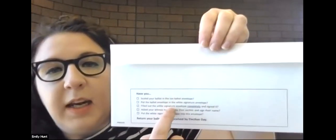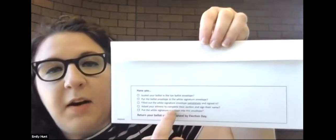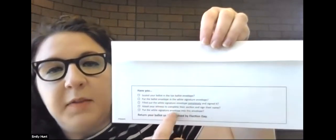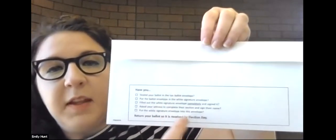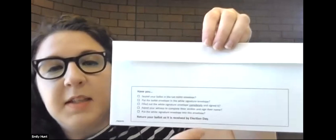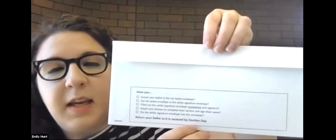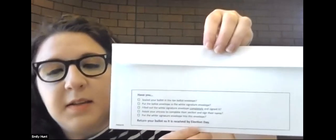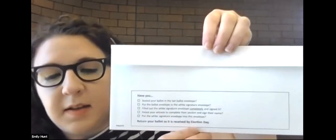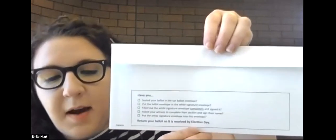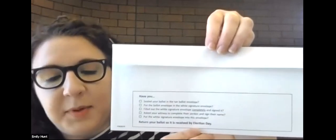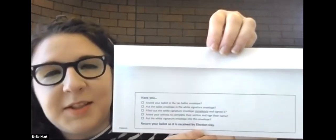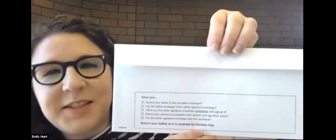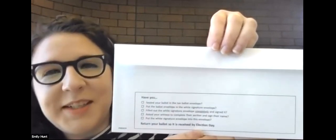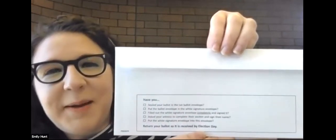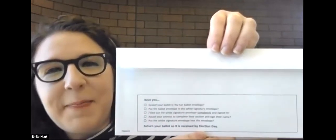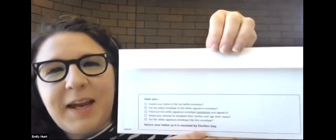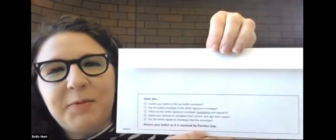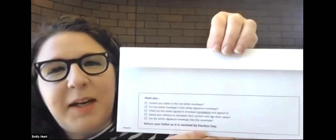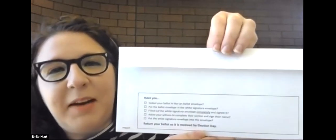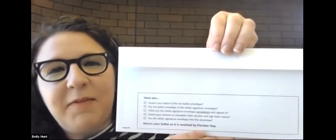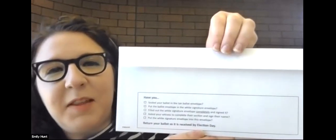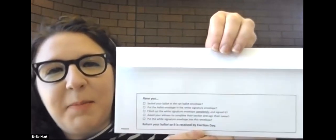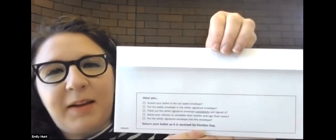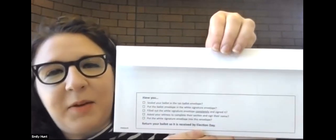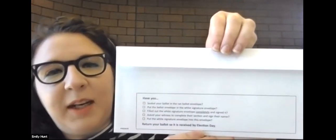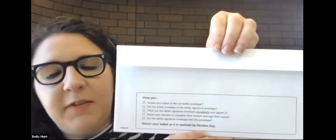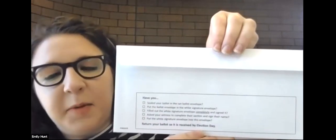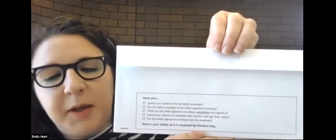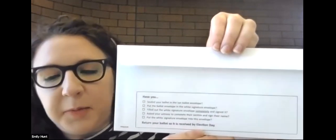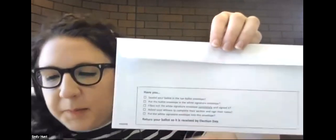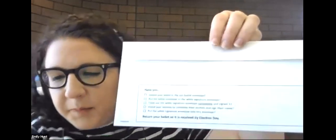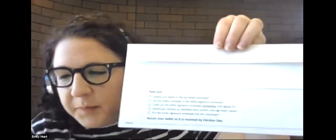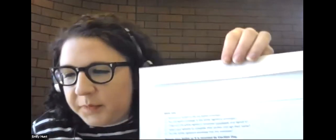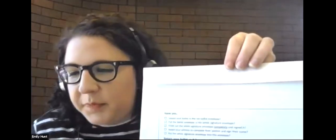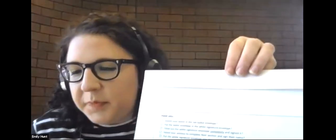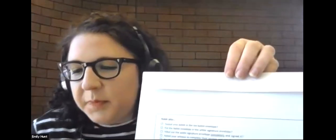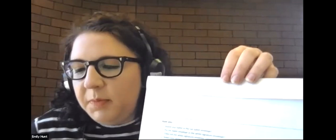getting all of these things accomplished, and we're getting everything back in we need from you.